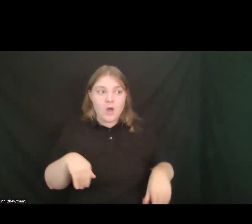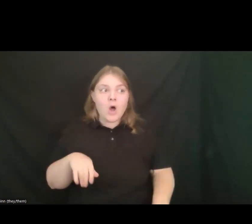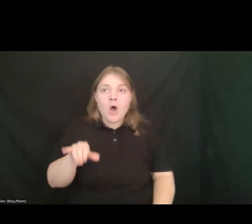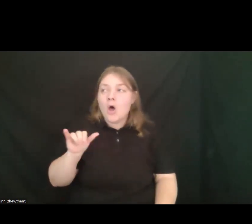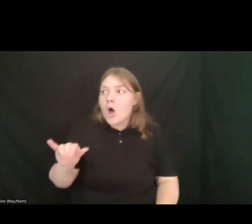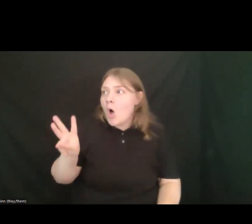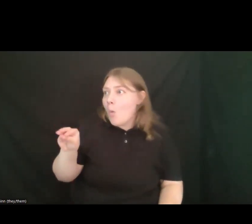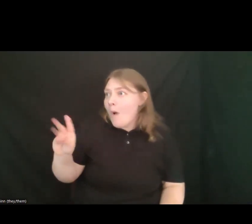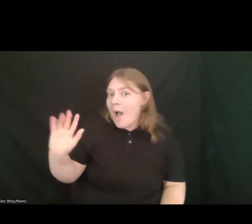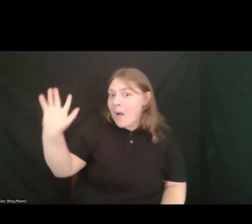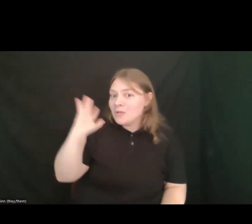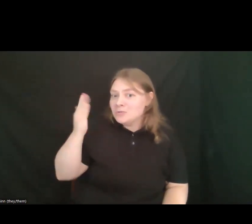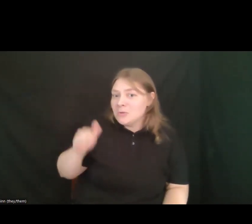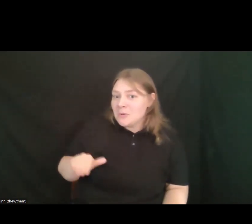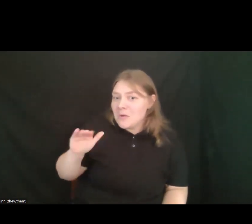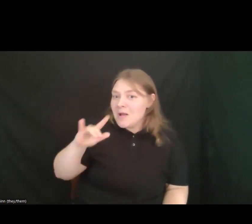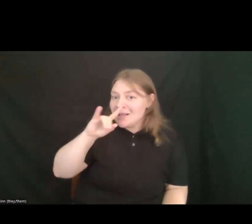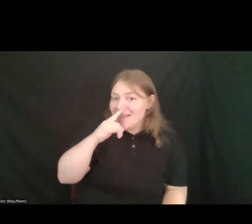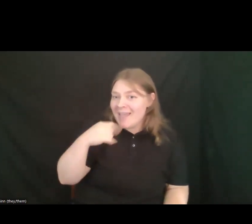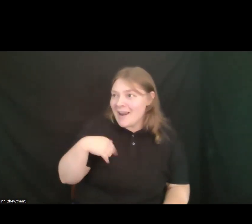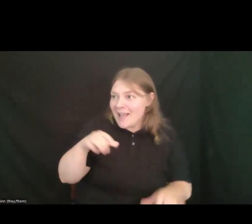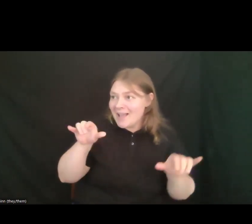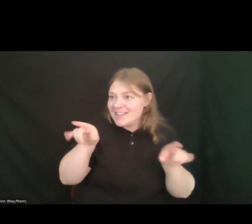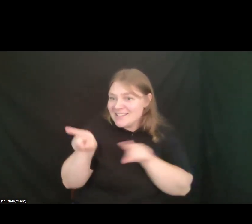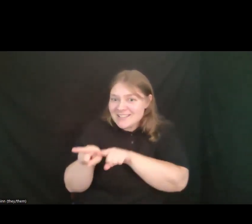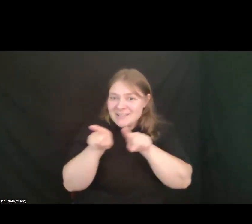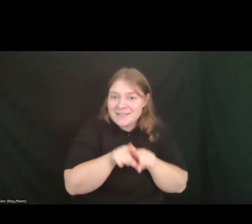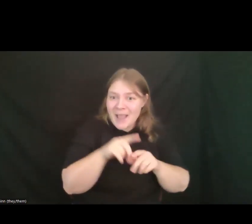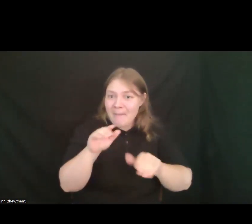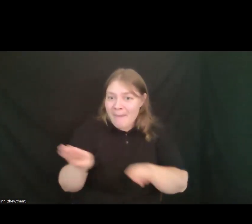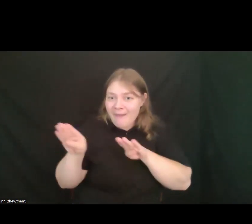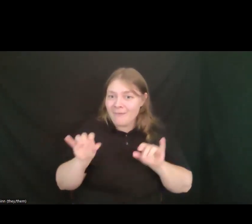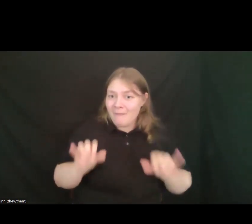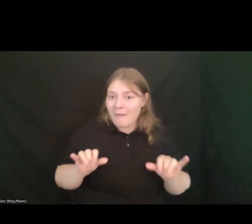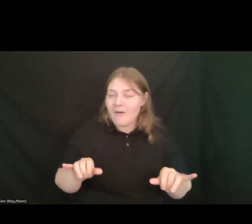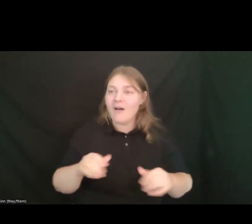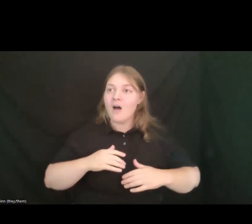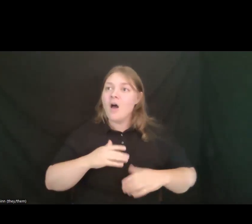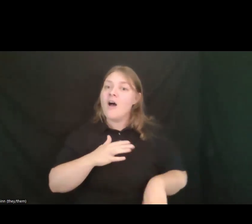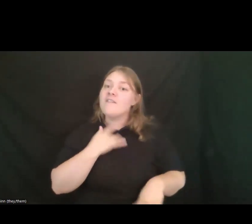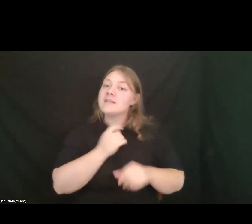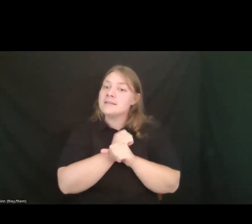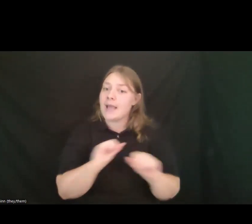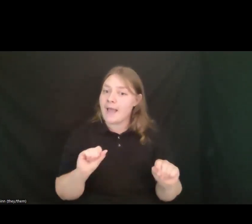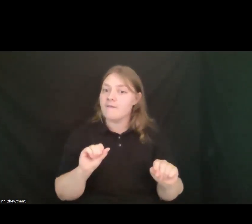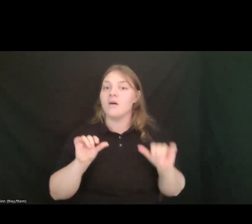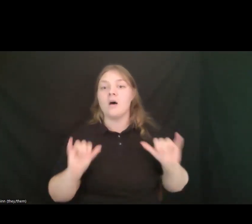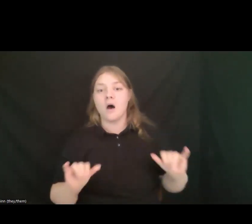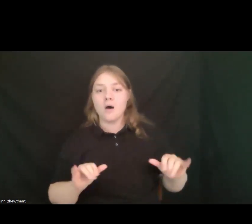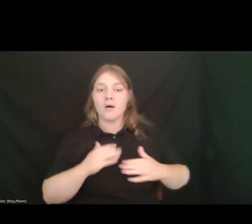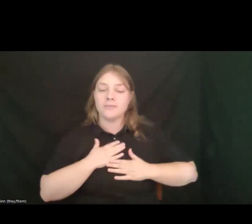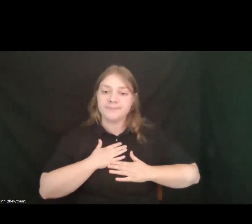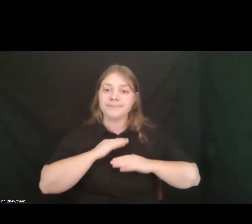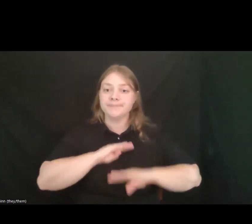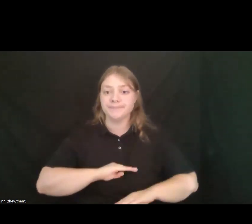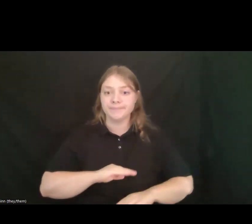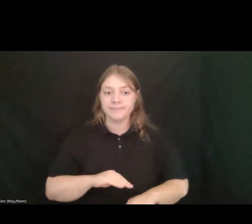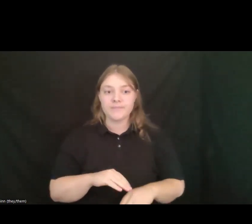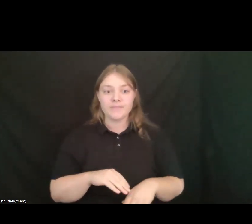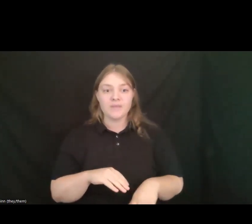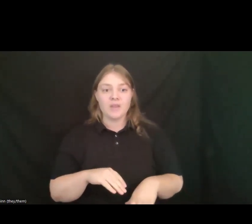I was a kid right and so that sense of safety um begins to pour out and the more comfortable they